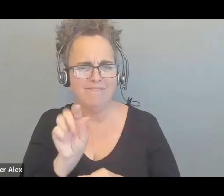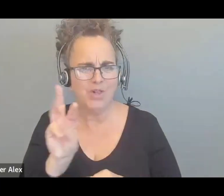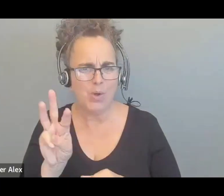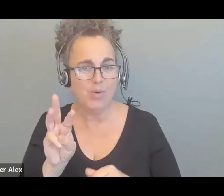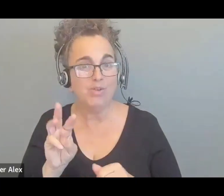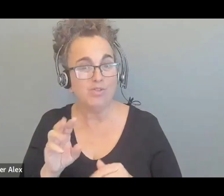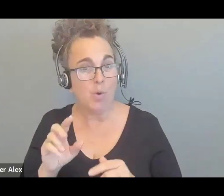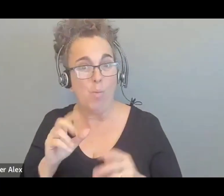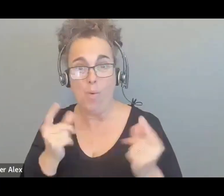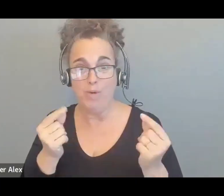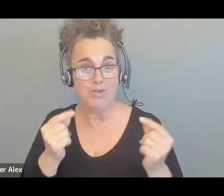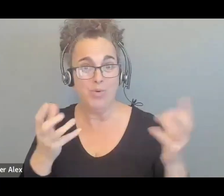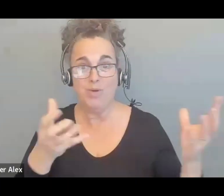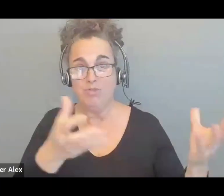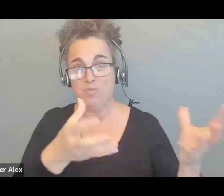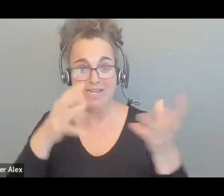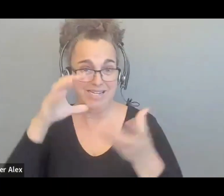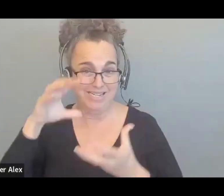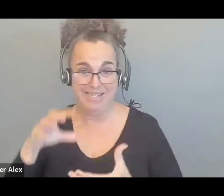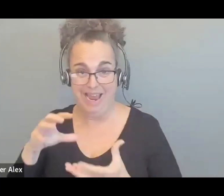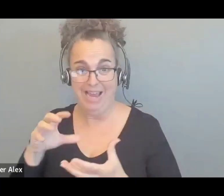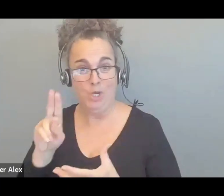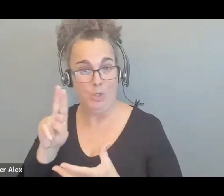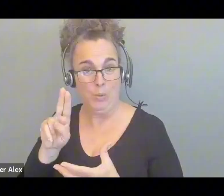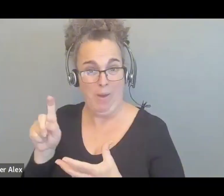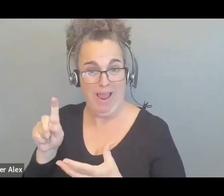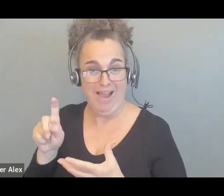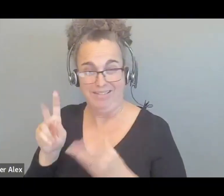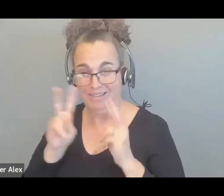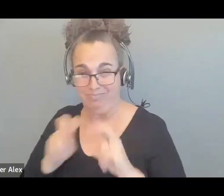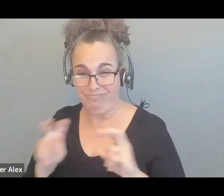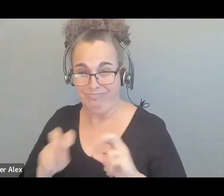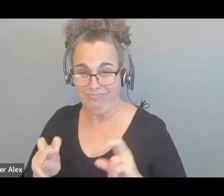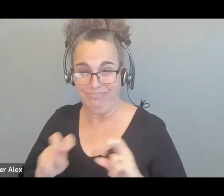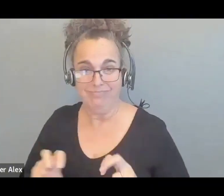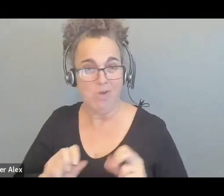and really examining every user's experience, right?